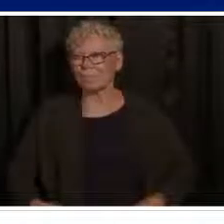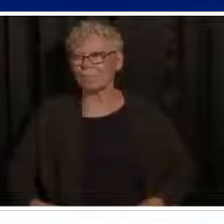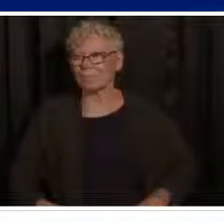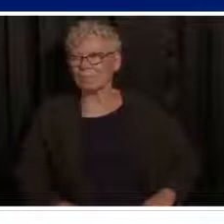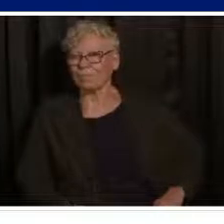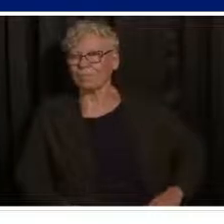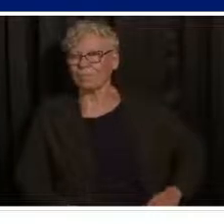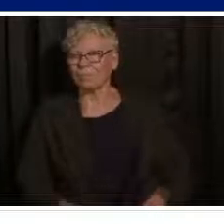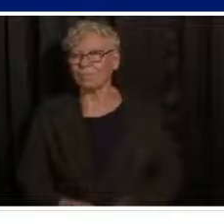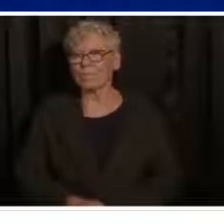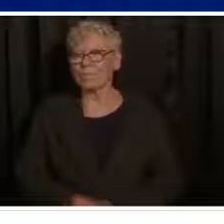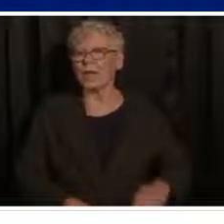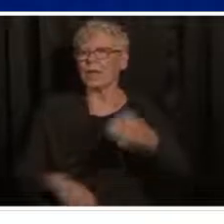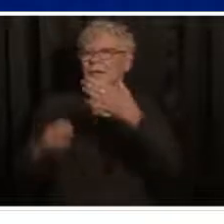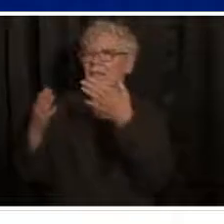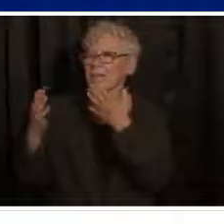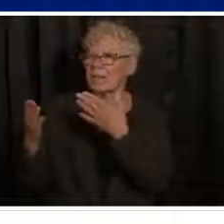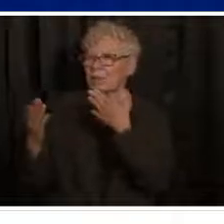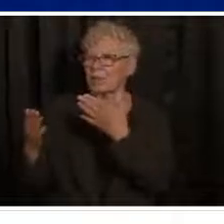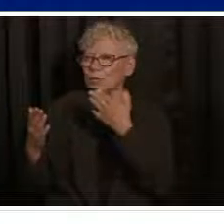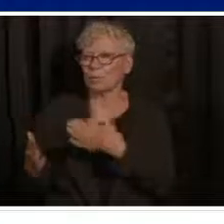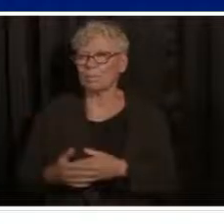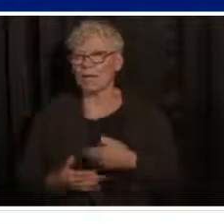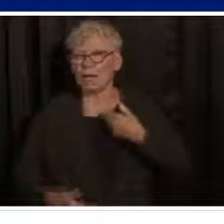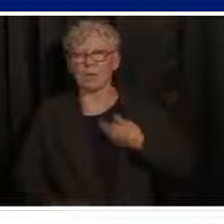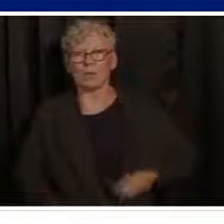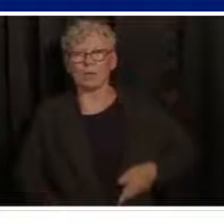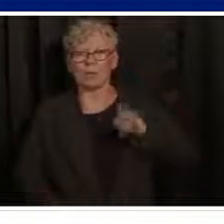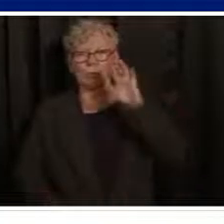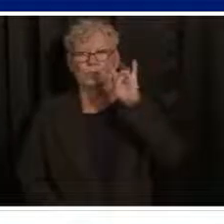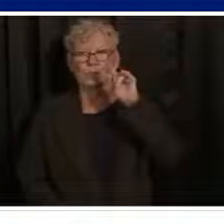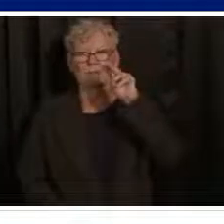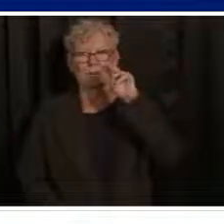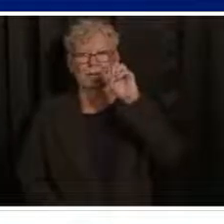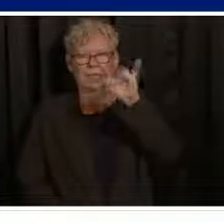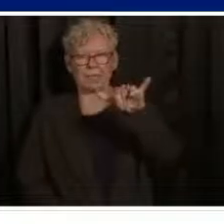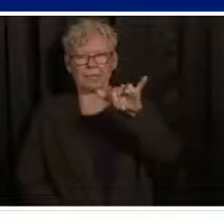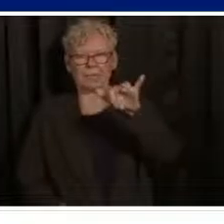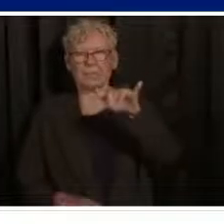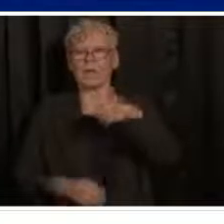Thank you, Chancellor Garcia. Hello, everyone. I'm Brittany Morris Saunders, the head of external affairs for Amazon